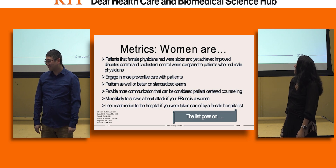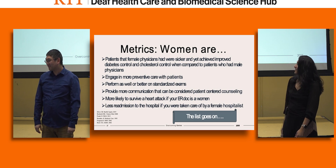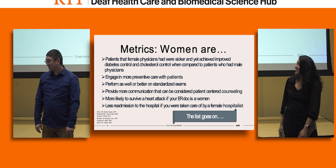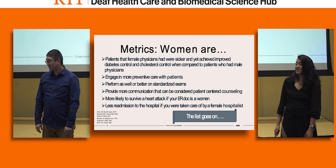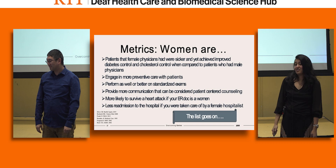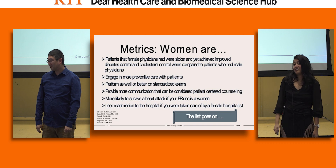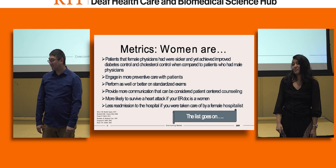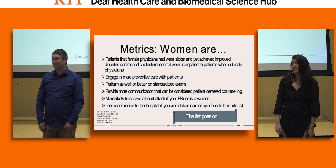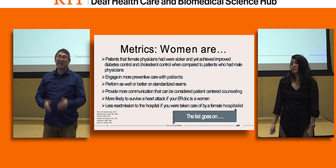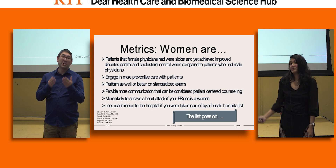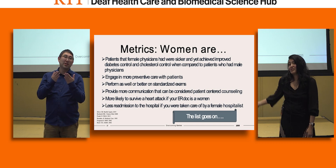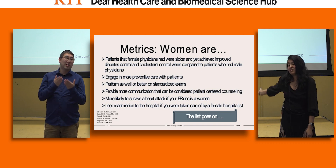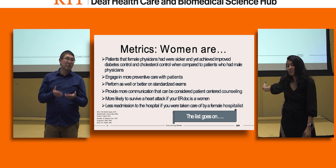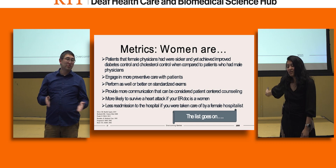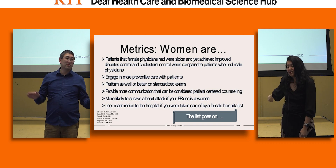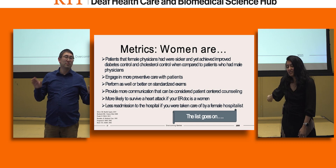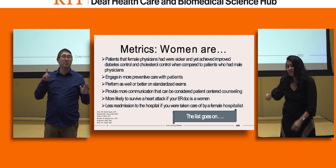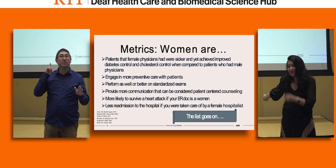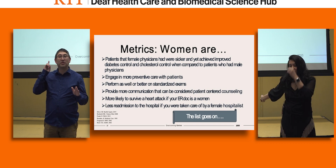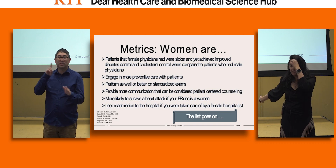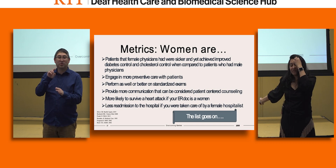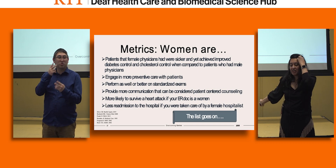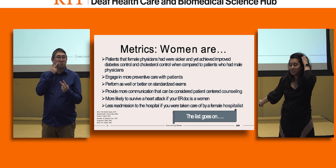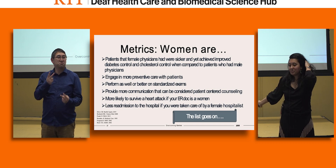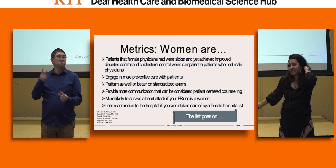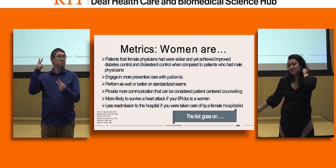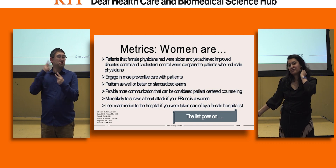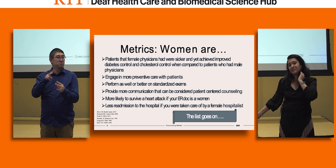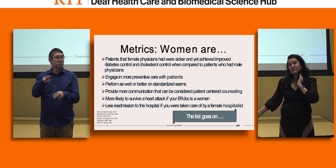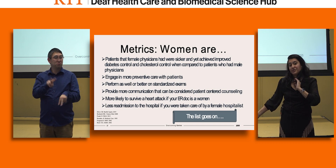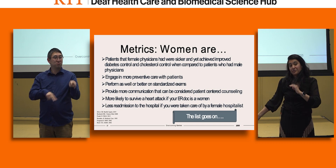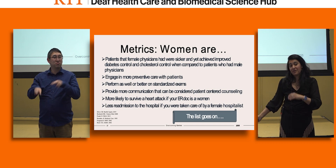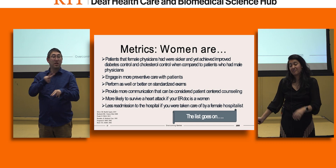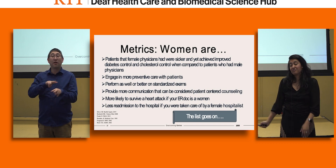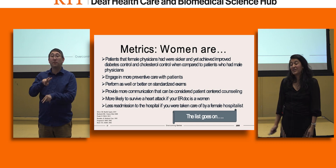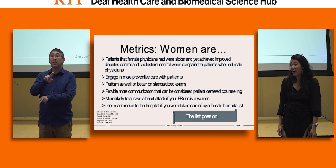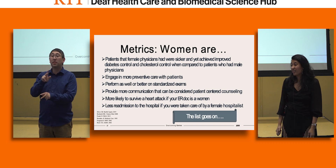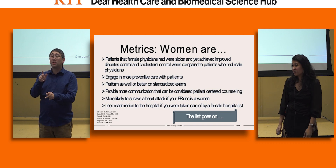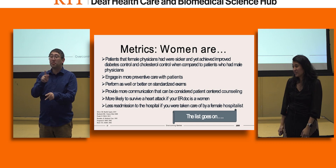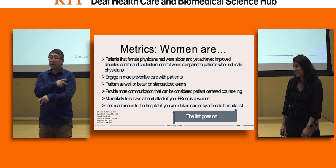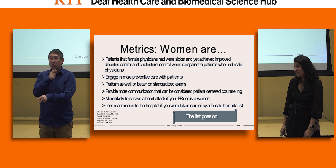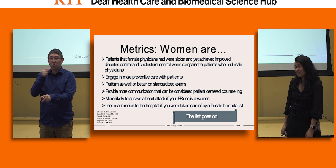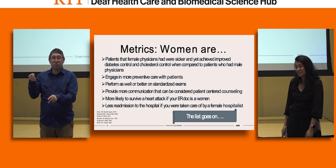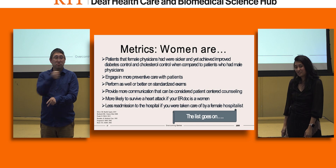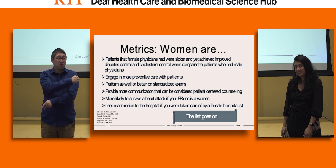And, in general-- this was a large retrospective review of hospitalized patients--